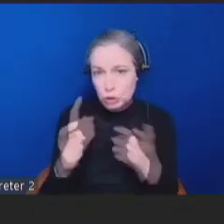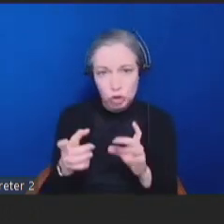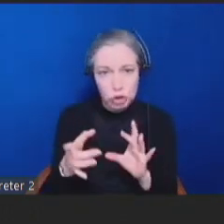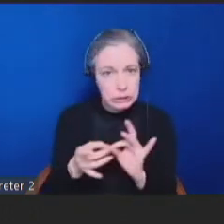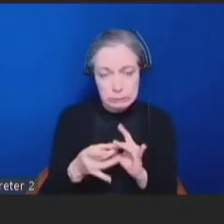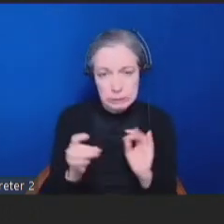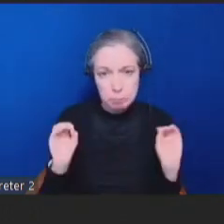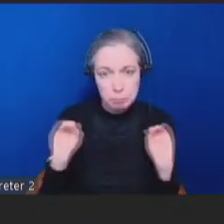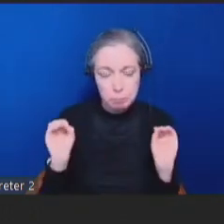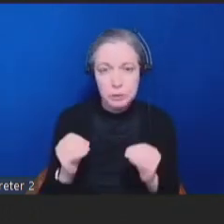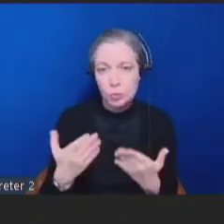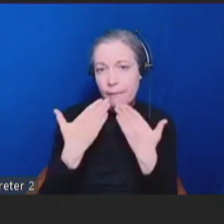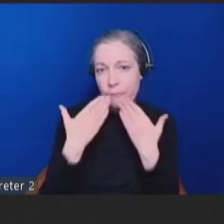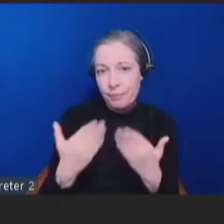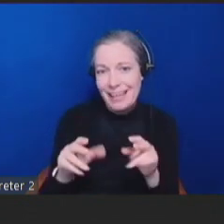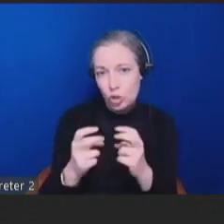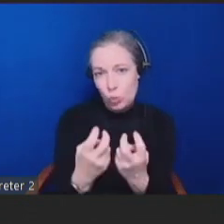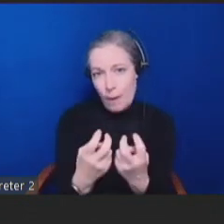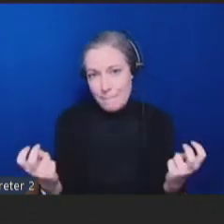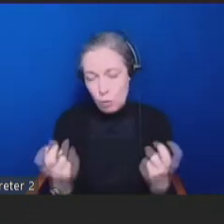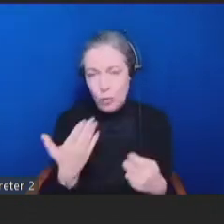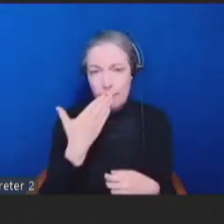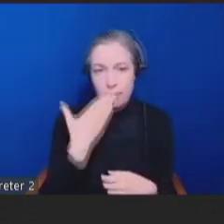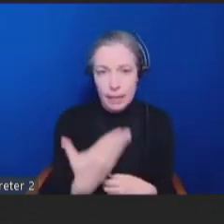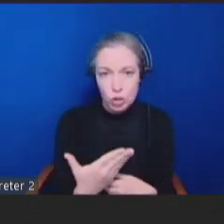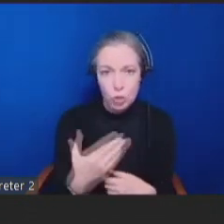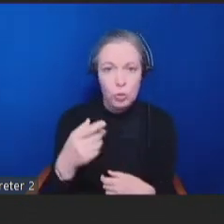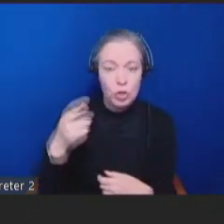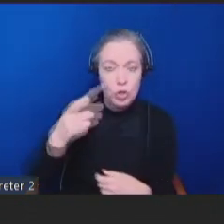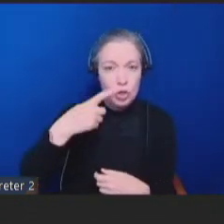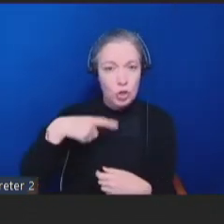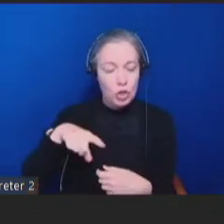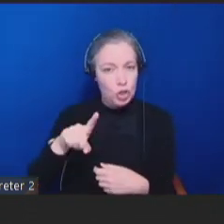members of this panel. You've certainly stirred a lot of interest, and we look